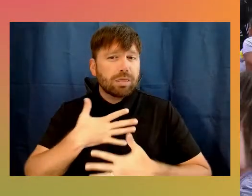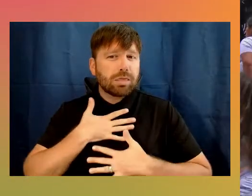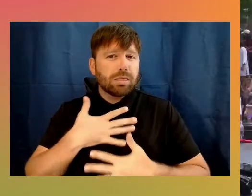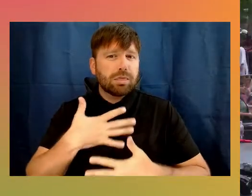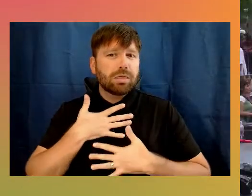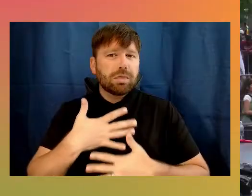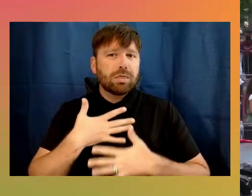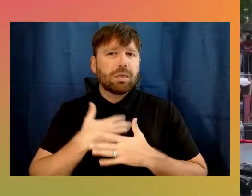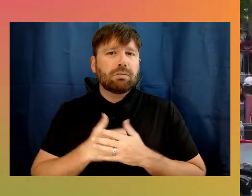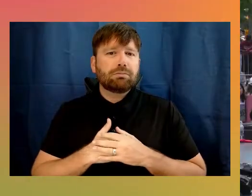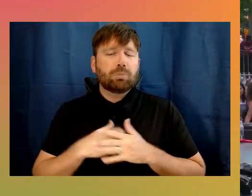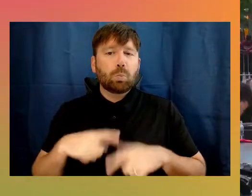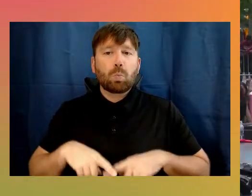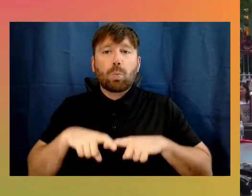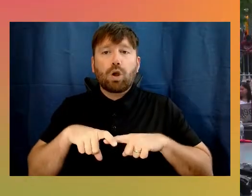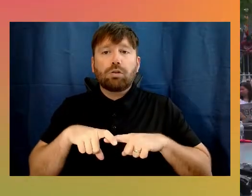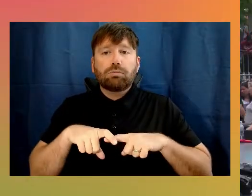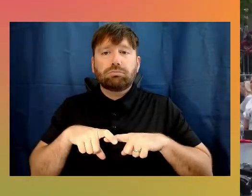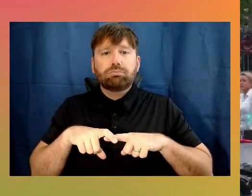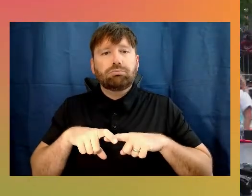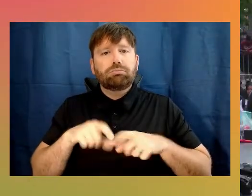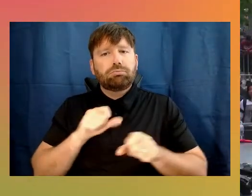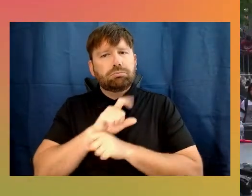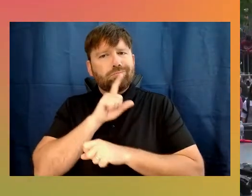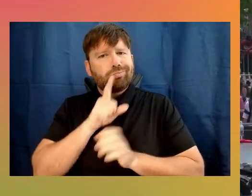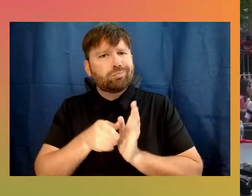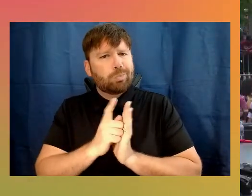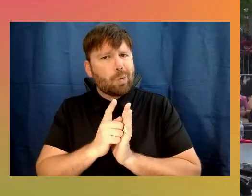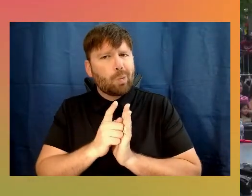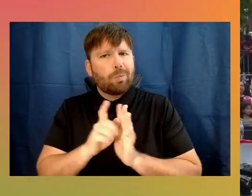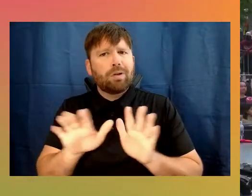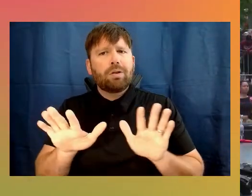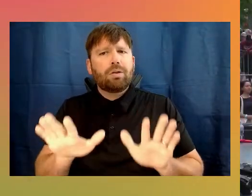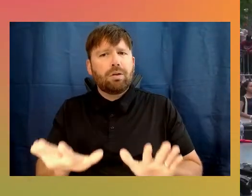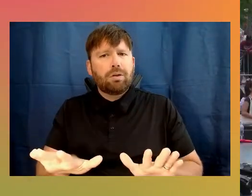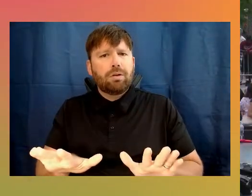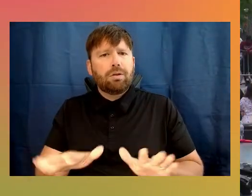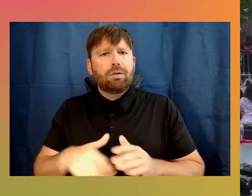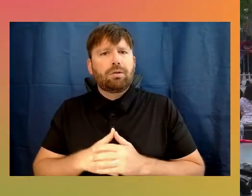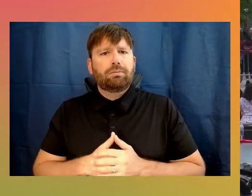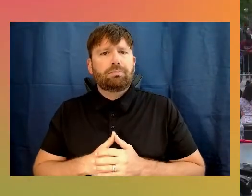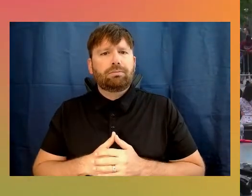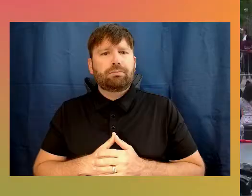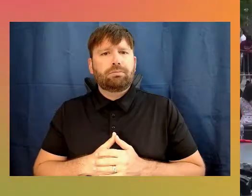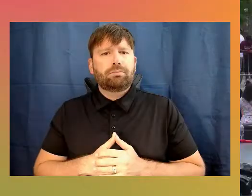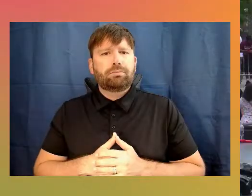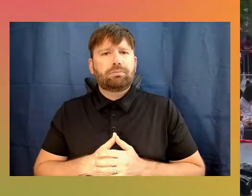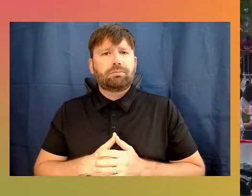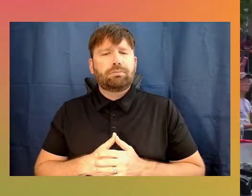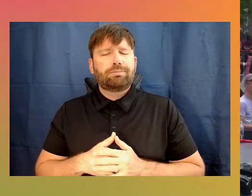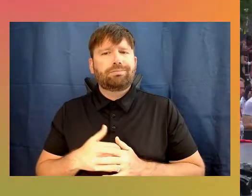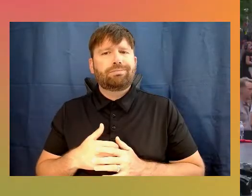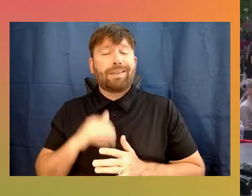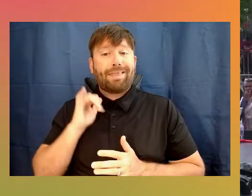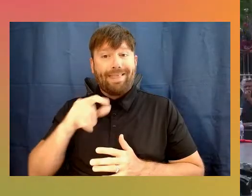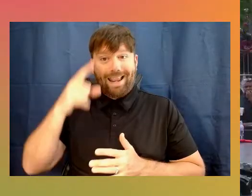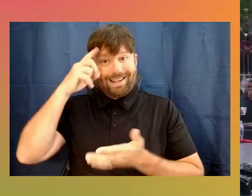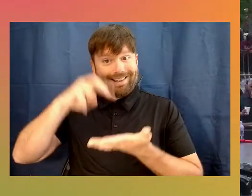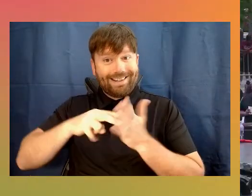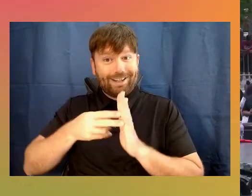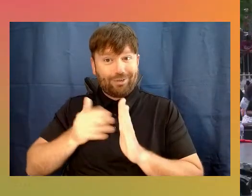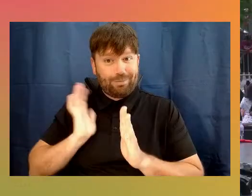RETURN TO YOUR BREATH.